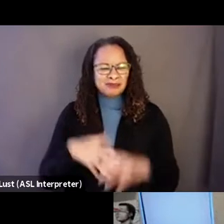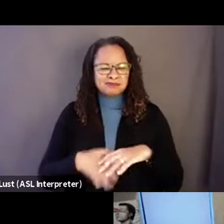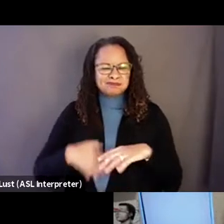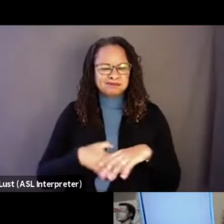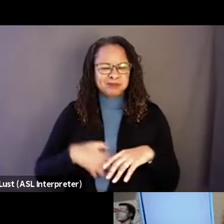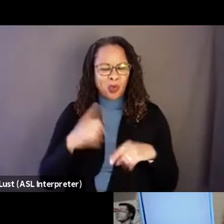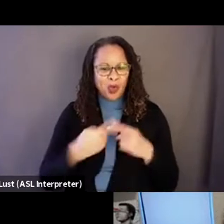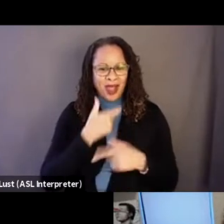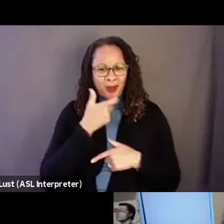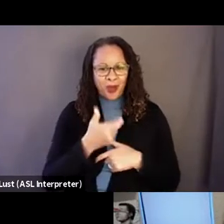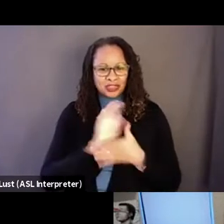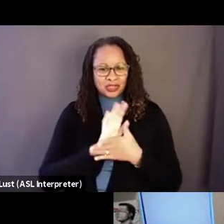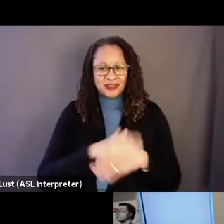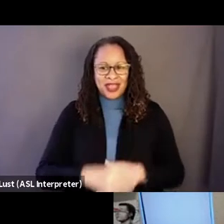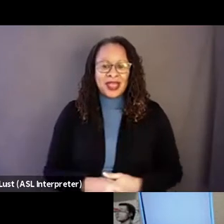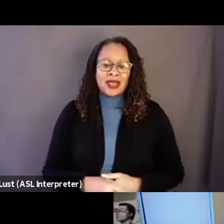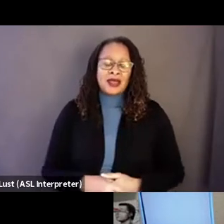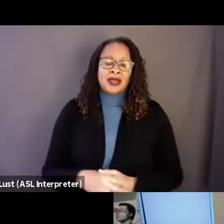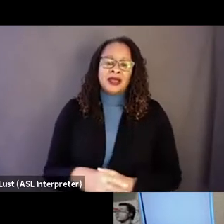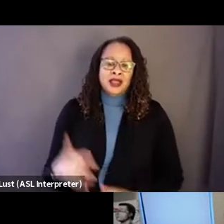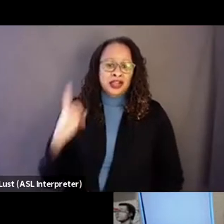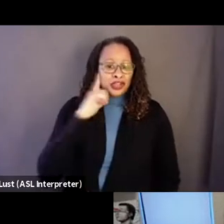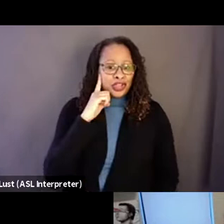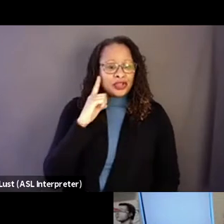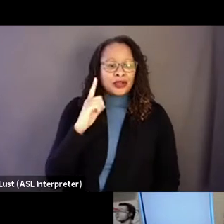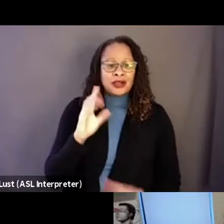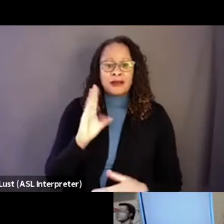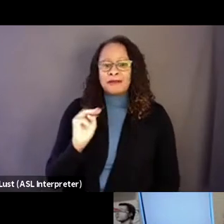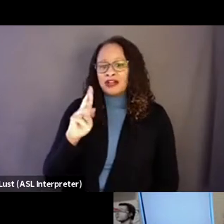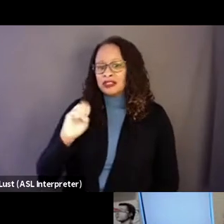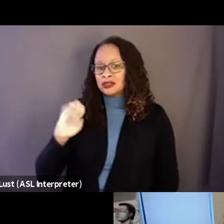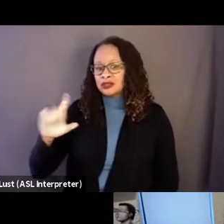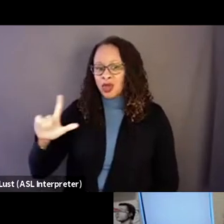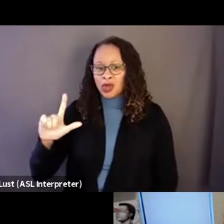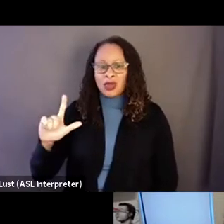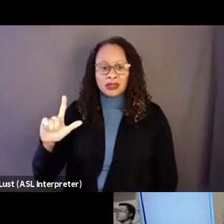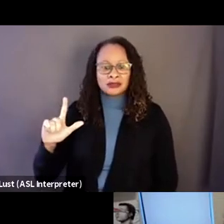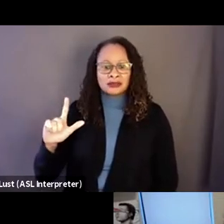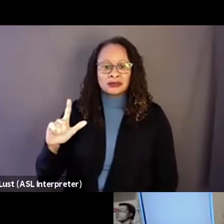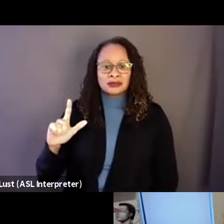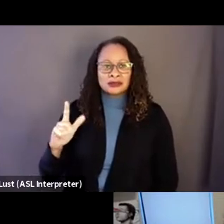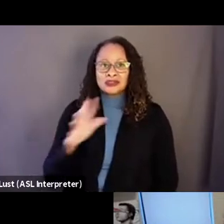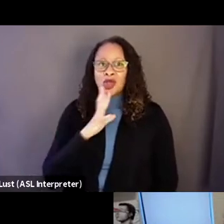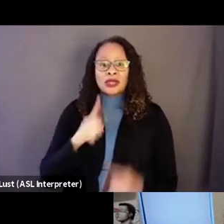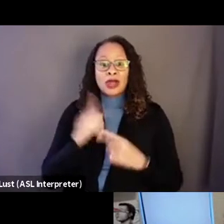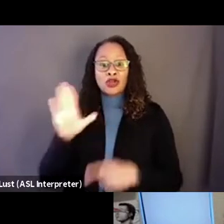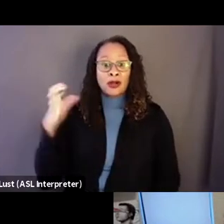You hear Marisol talking about her boss basically shaming her in saying, "Your kids are gonna resent you one day,